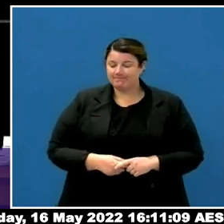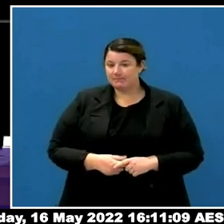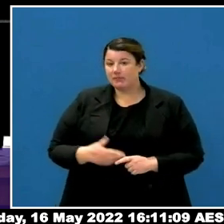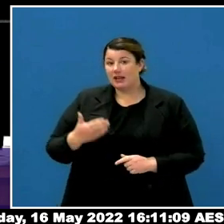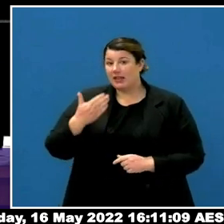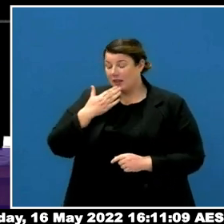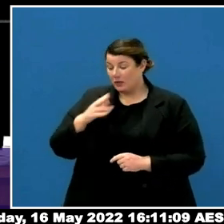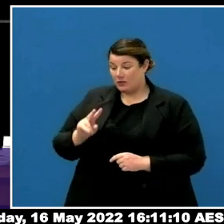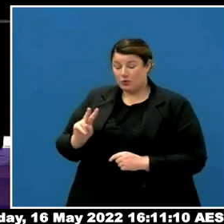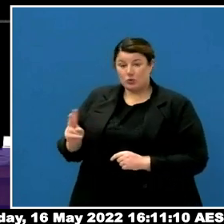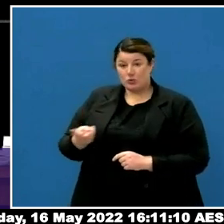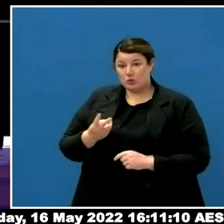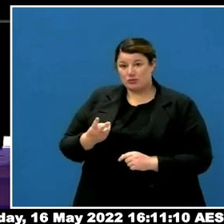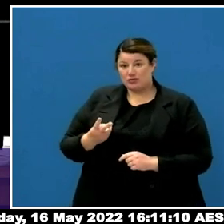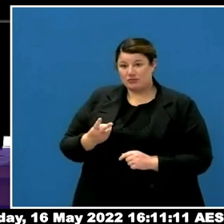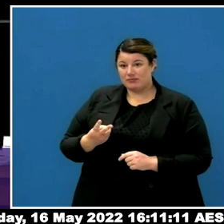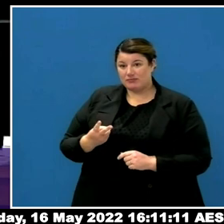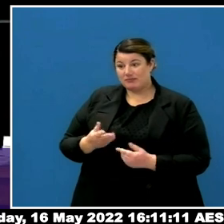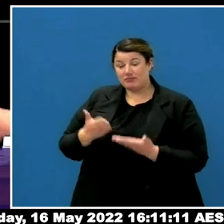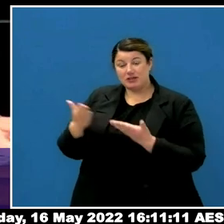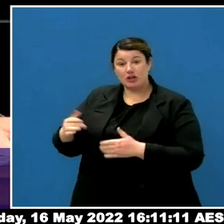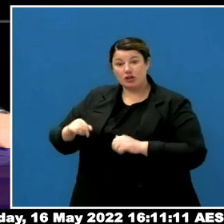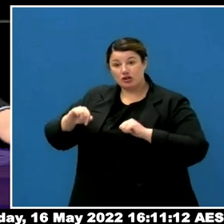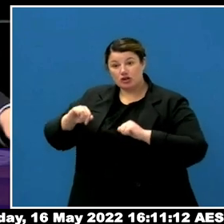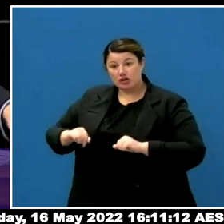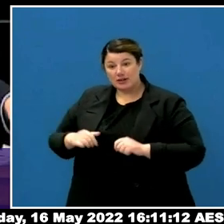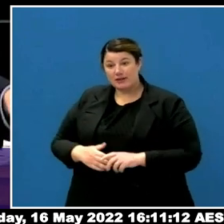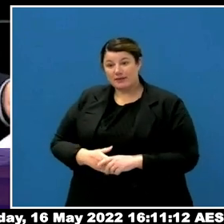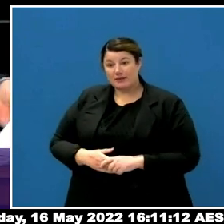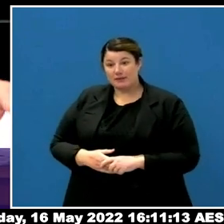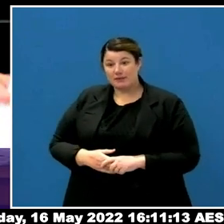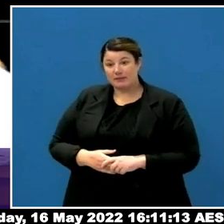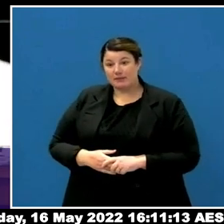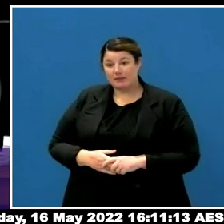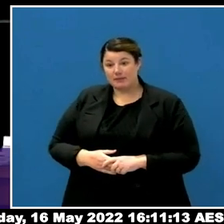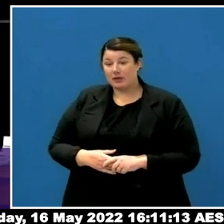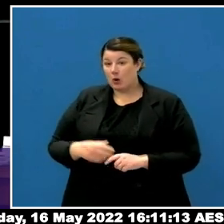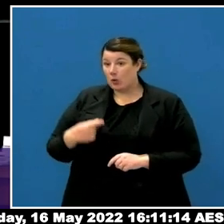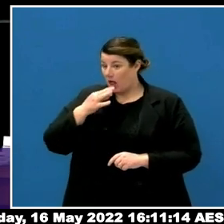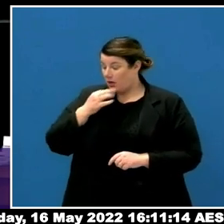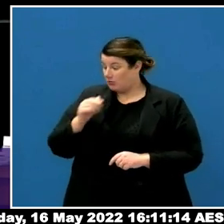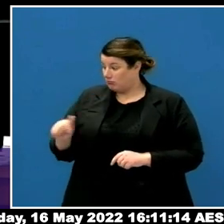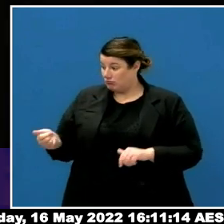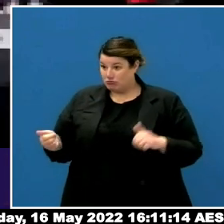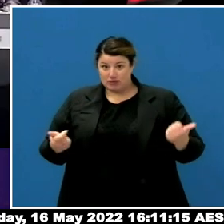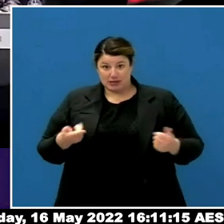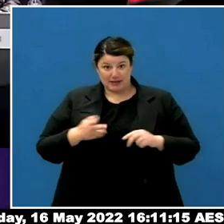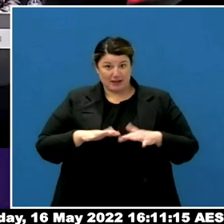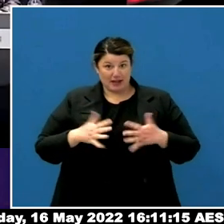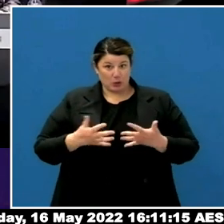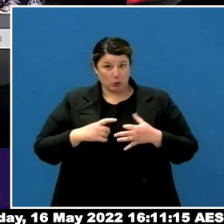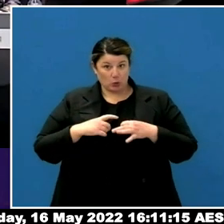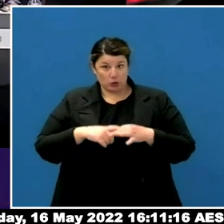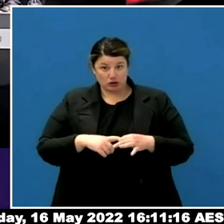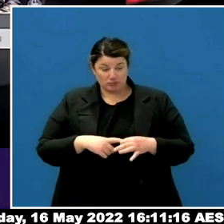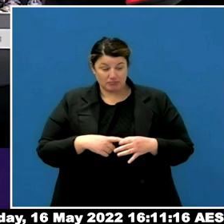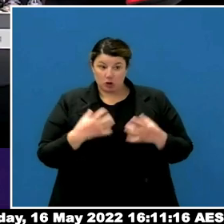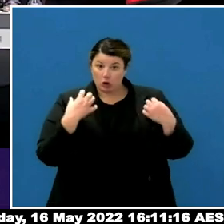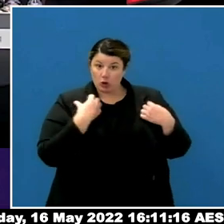Thank you very much. If it's okay with you I'll ask my colleagues - Sure. CHAIR: - whether they have any questions. I'll ask Commissioner McEwin first. COMMISSIONER McEWIN: Thank you.